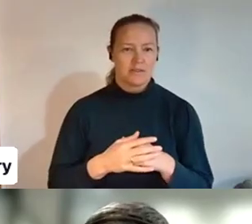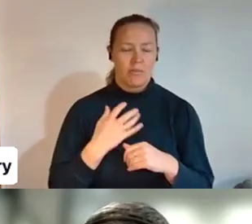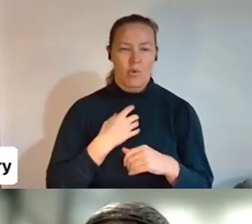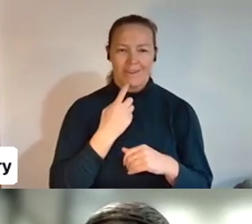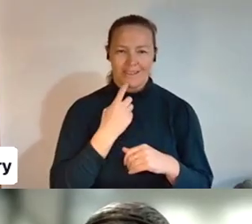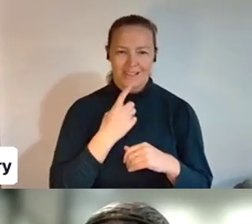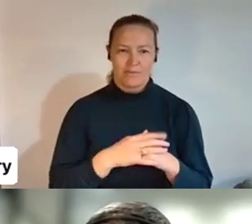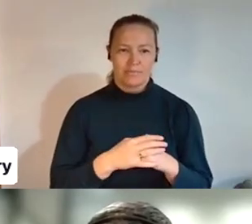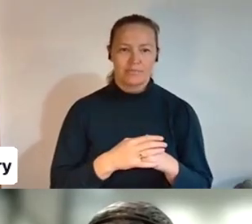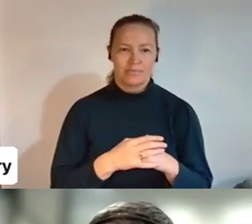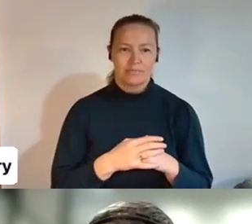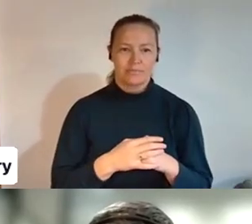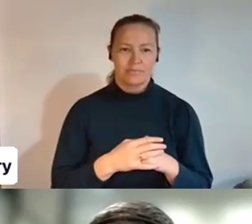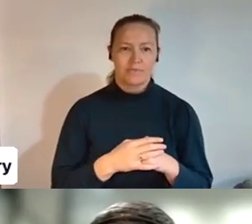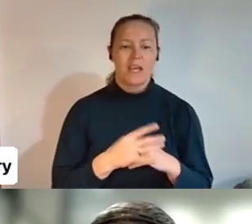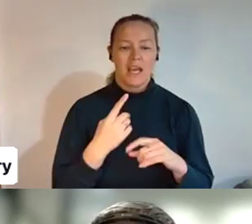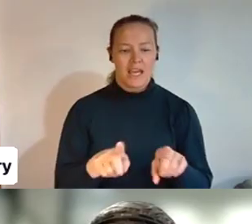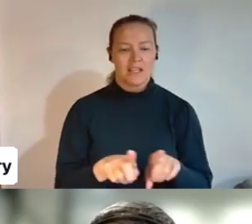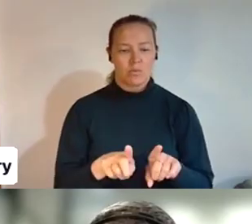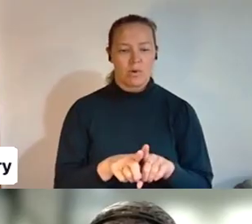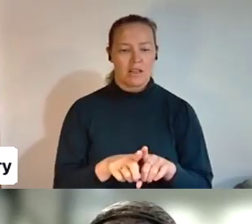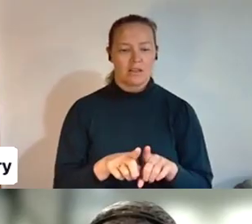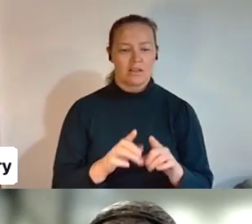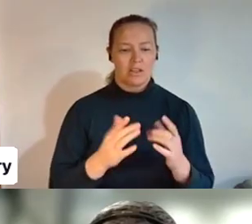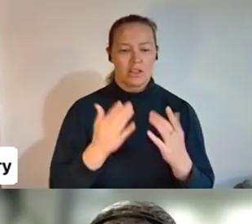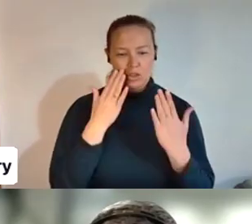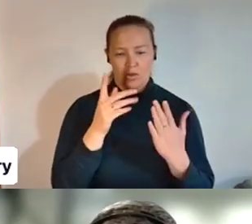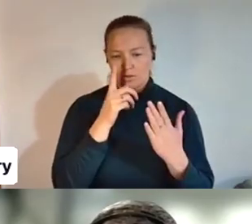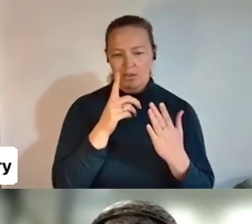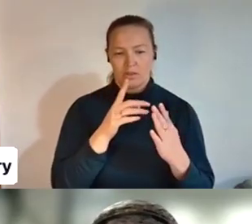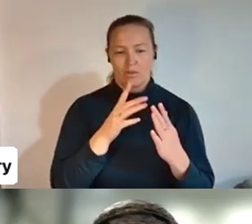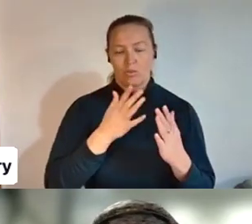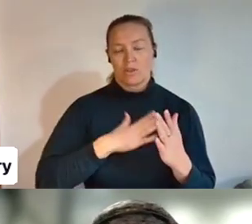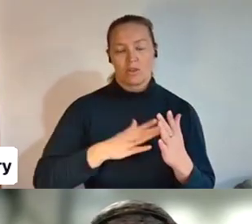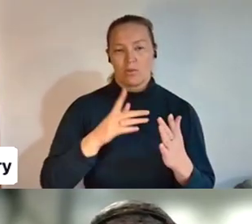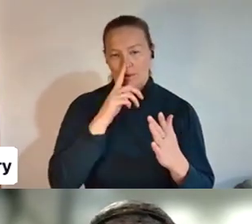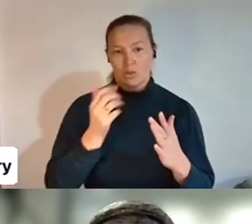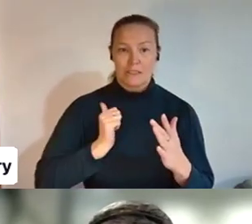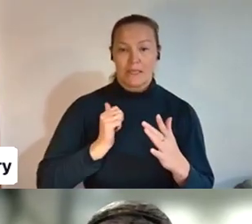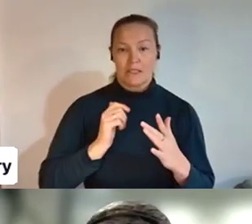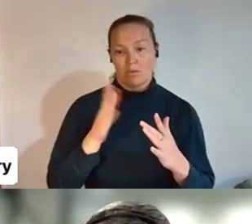that everyone has equal access to all modes of proving themselves. Now that is a bit of a